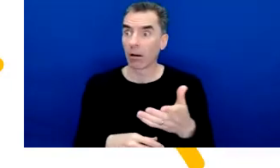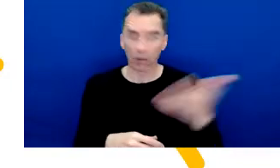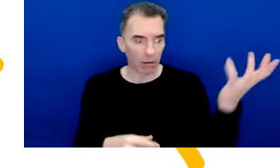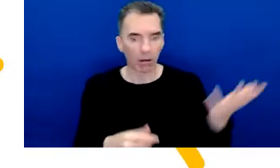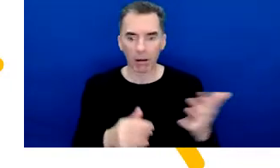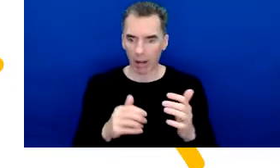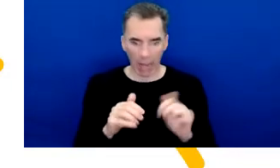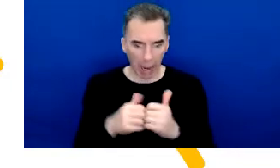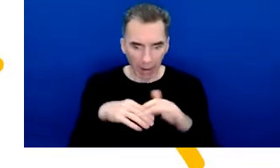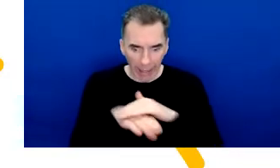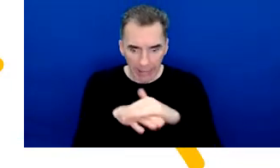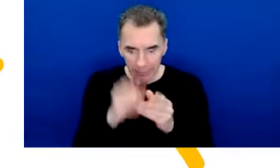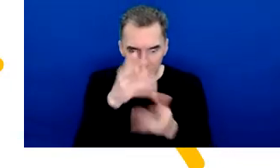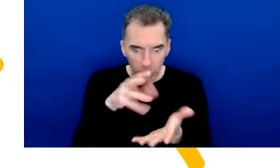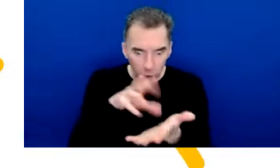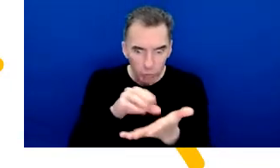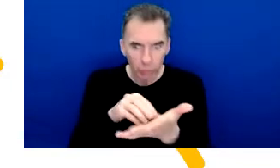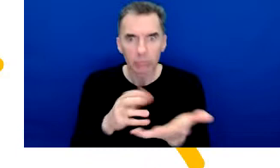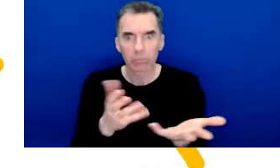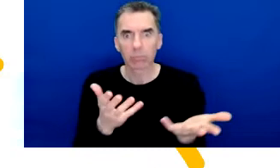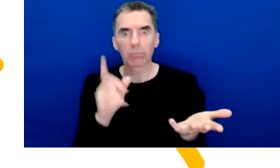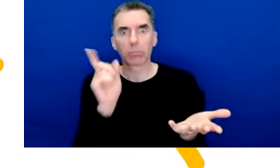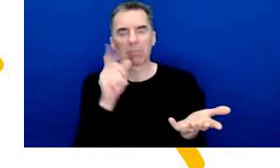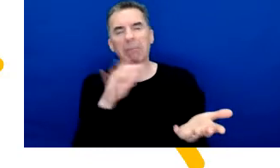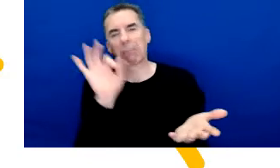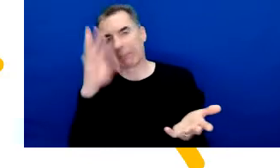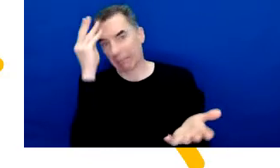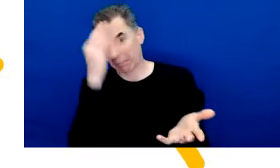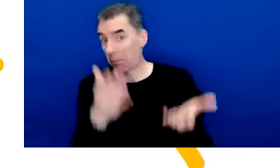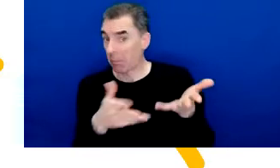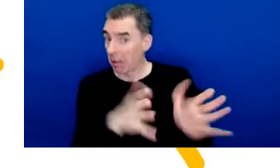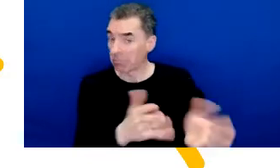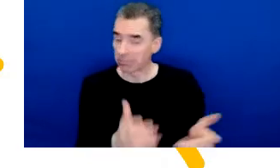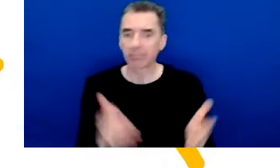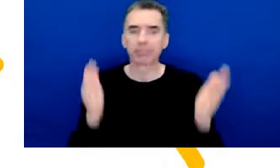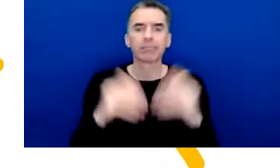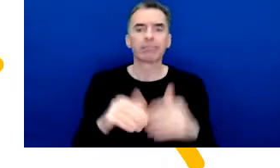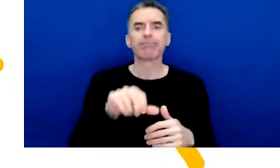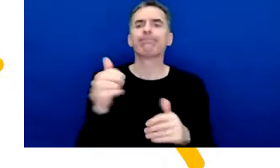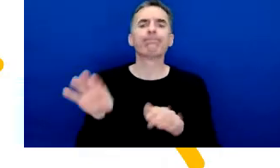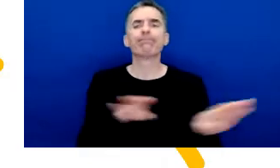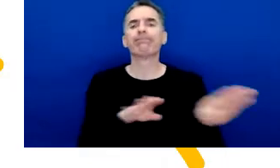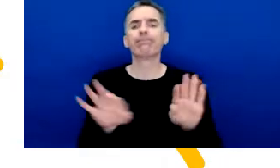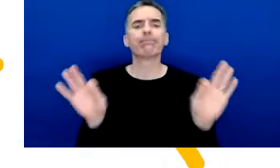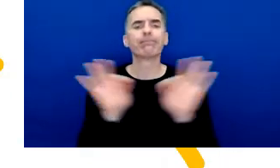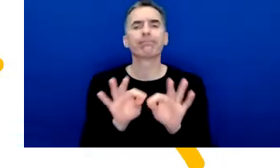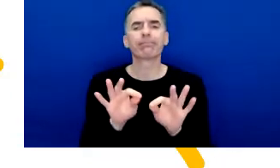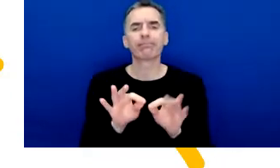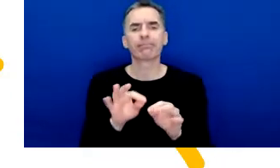So I just wanted to put that out there. Other important behaviors or behaviors that you may think are important.